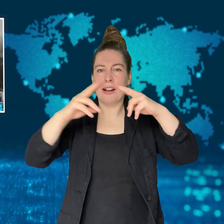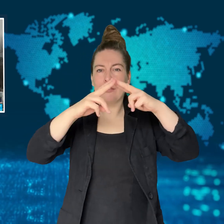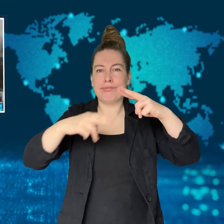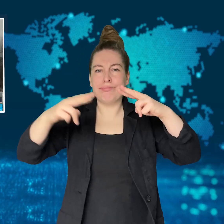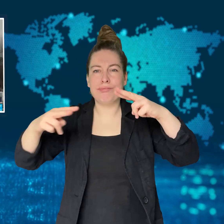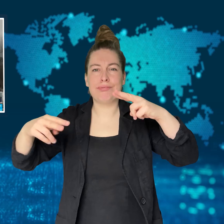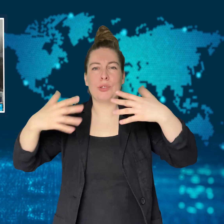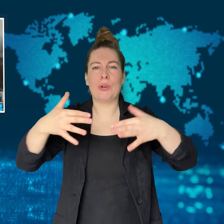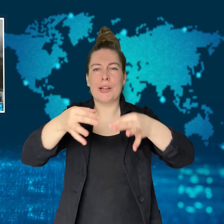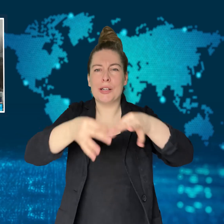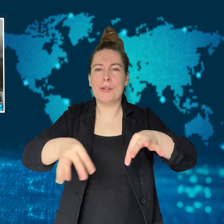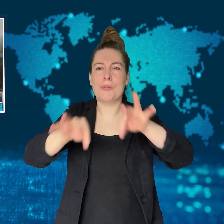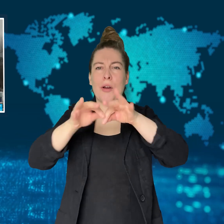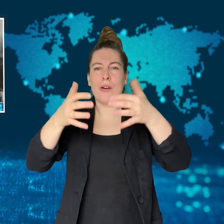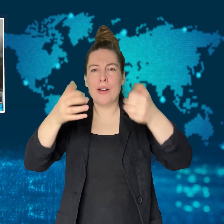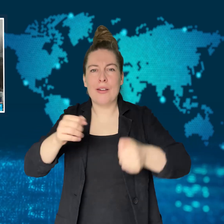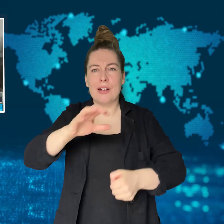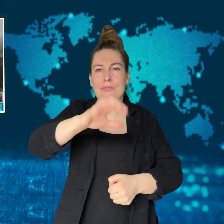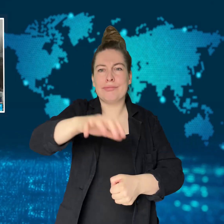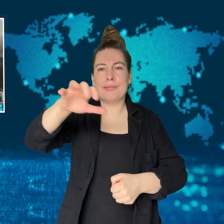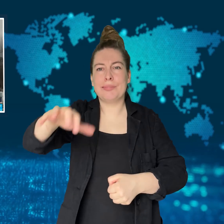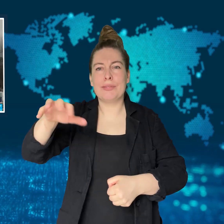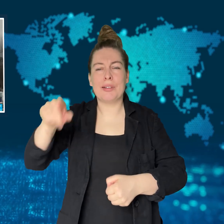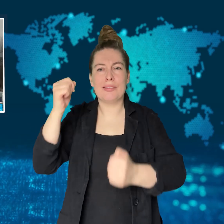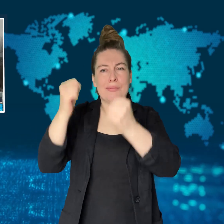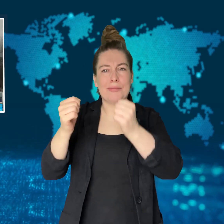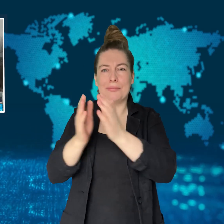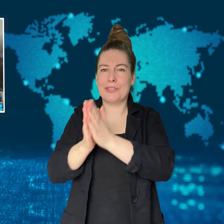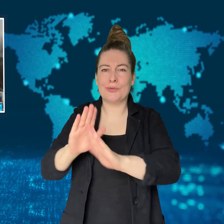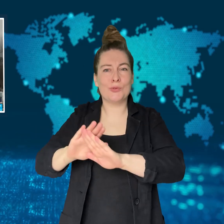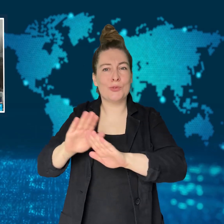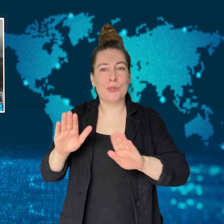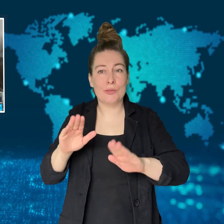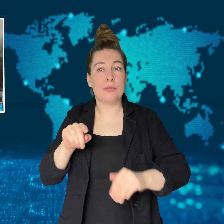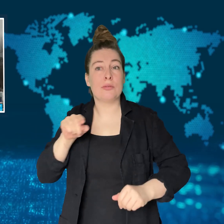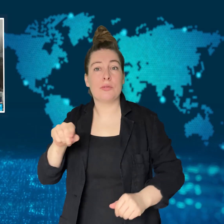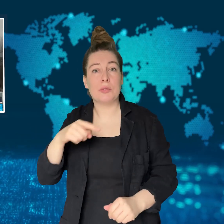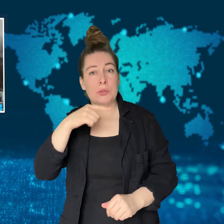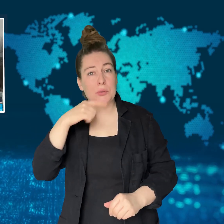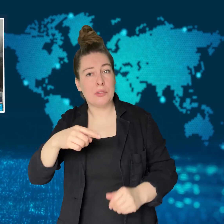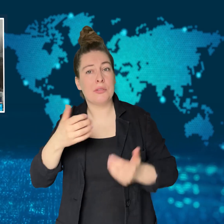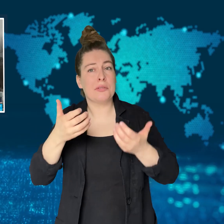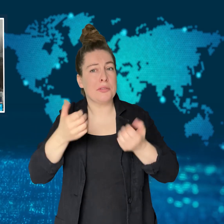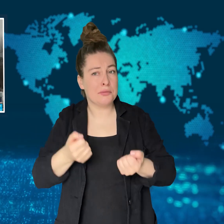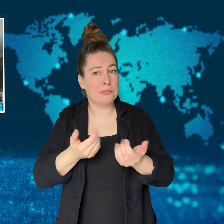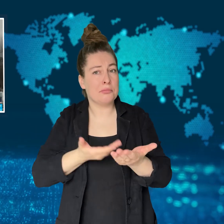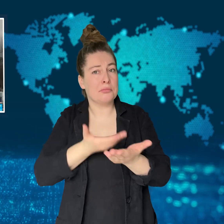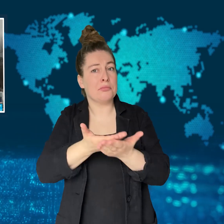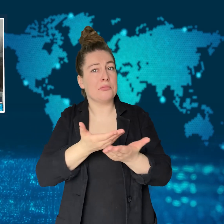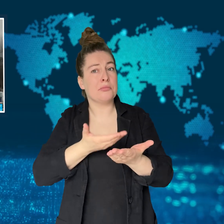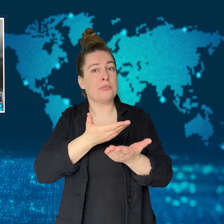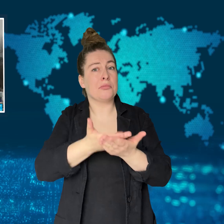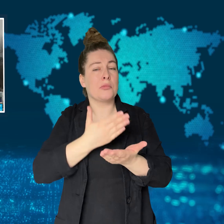30-day ceasefire with the two countries although they have agreed with them